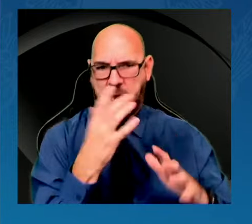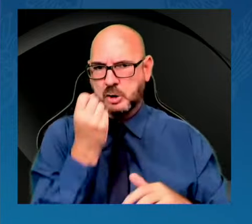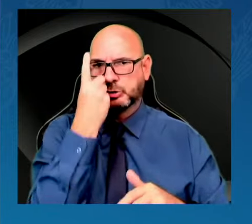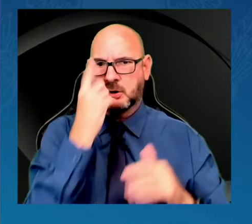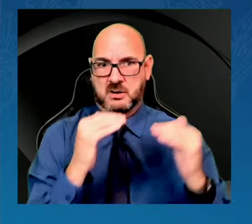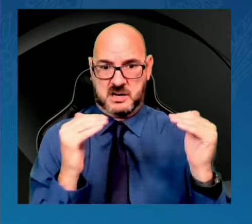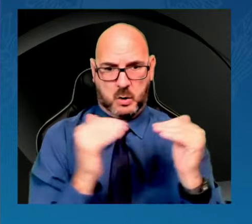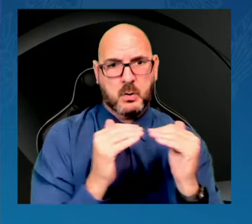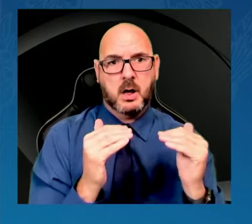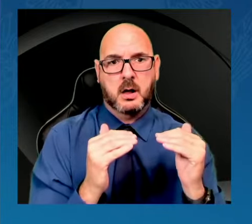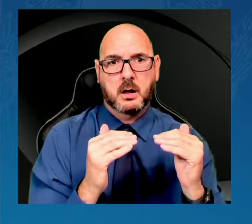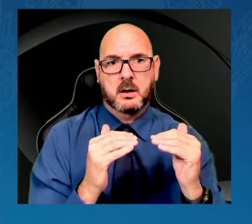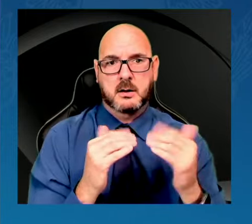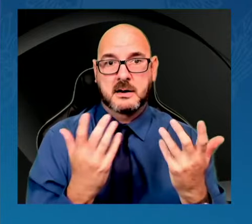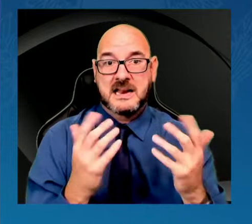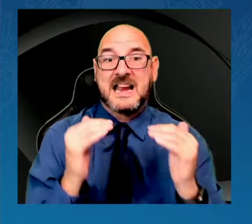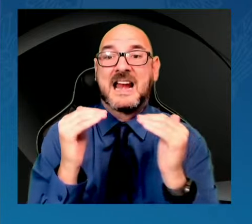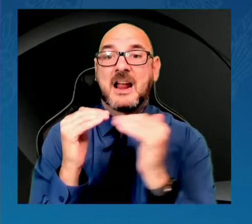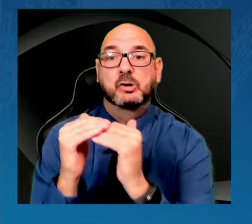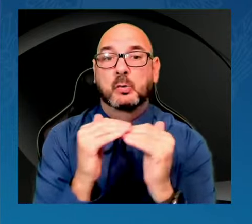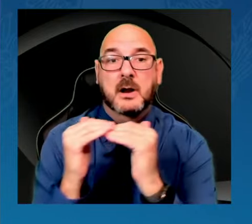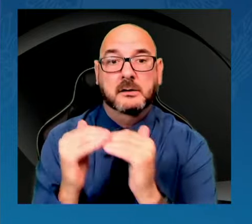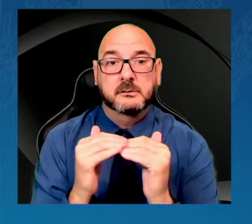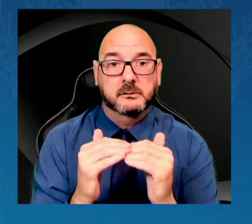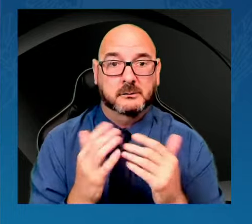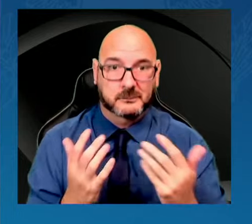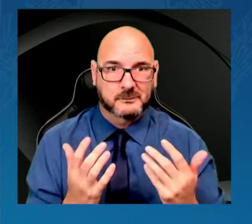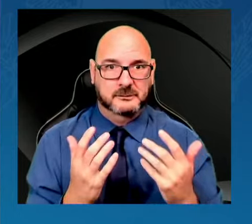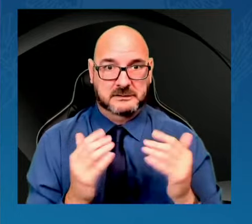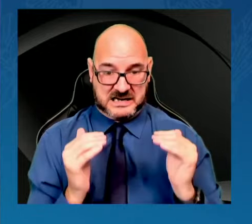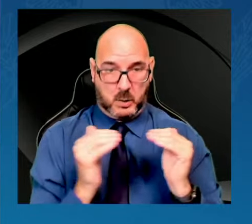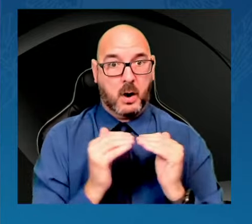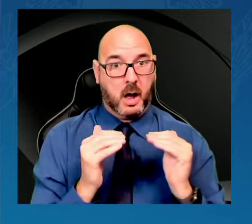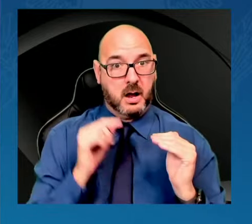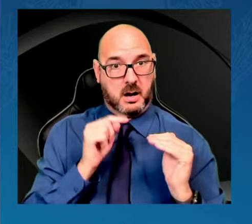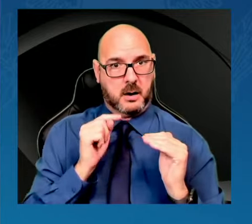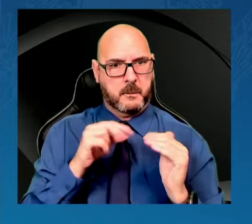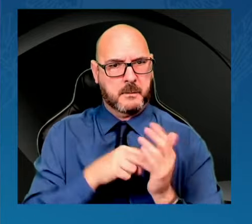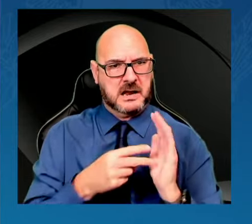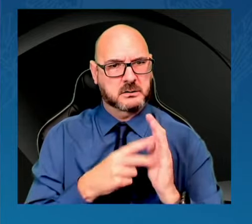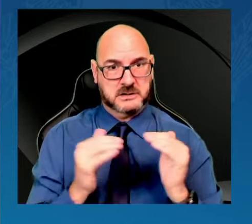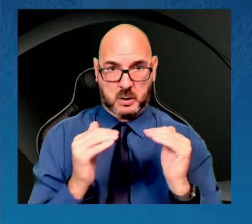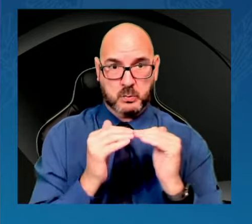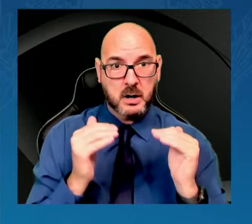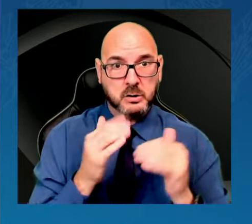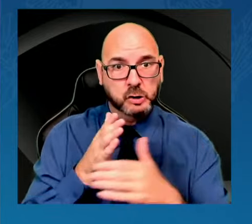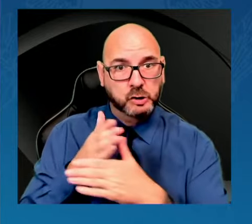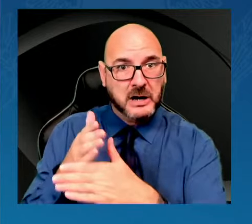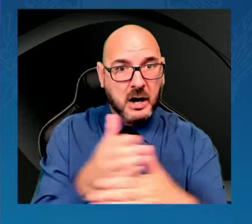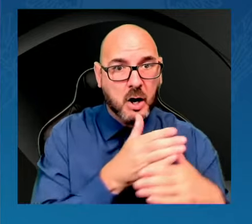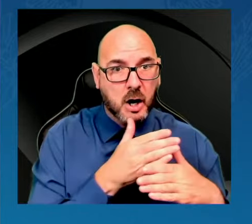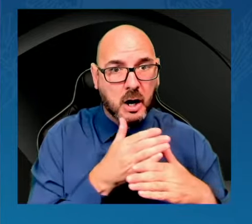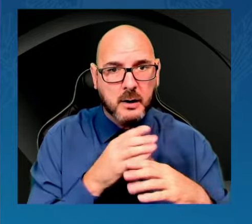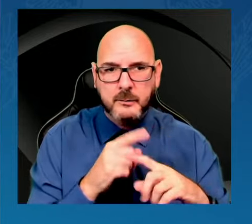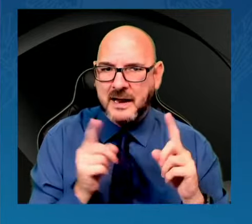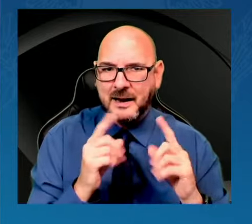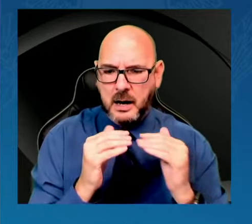Equality suggests, "Well, let's give everyone an equal share. Everyone…" Right? But equity understands not everyone starts out at the same base,